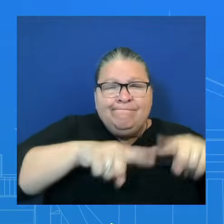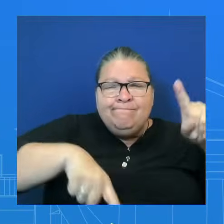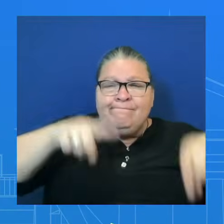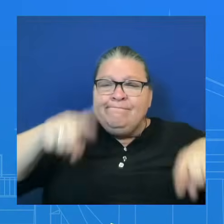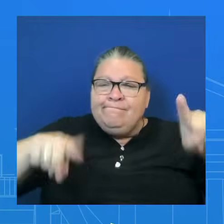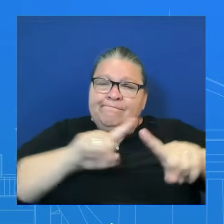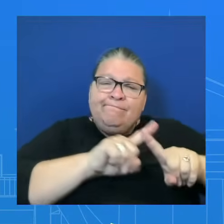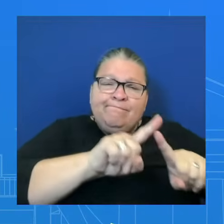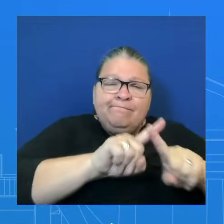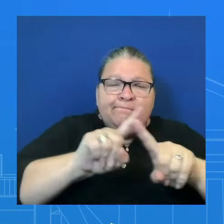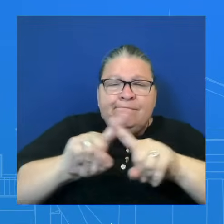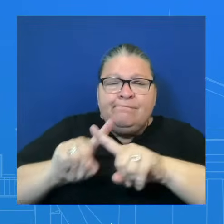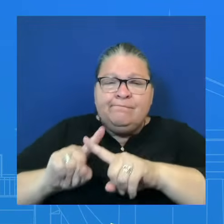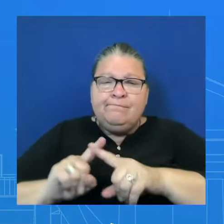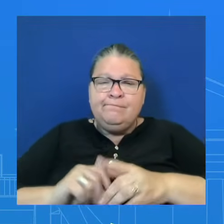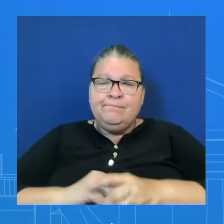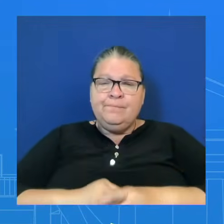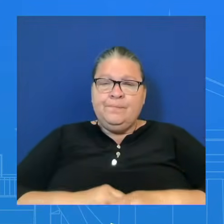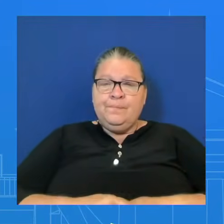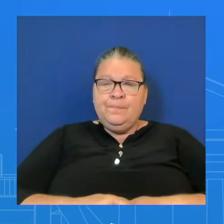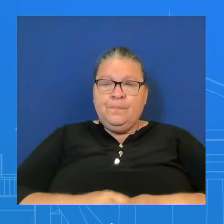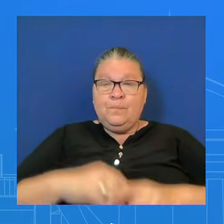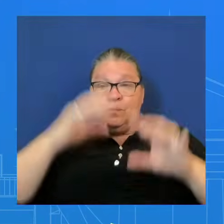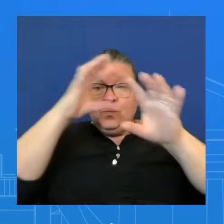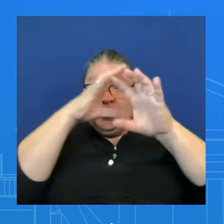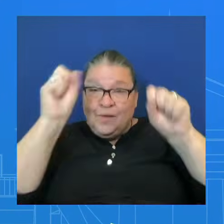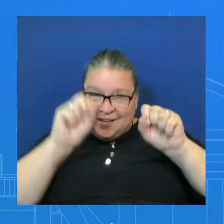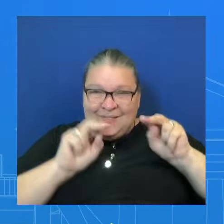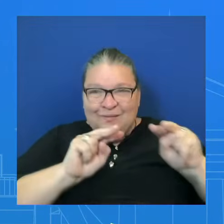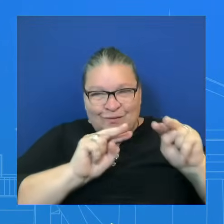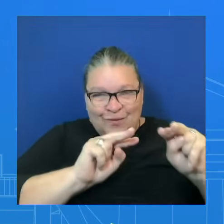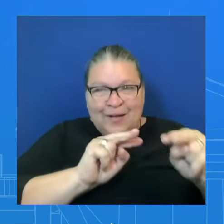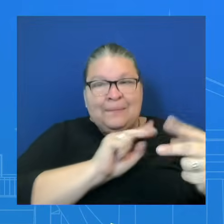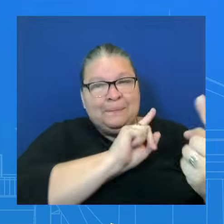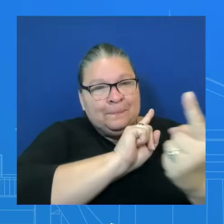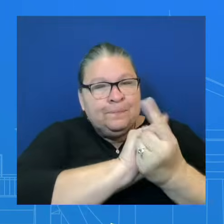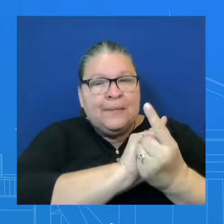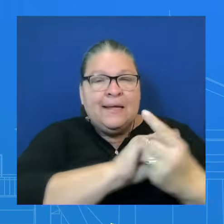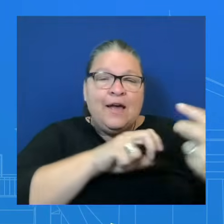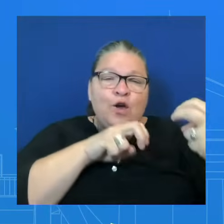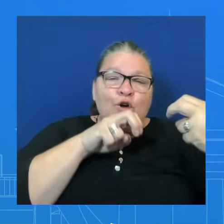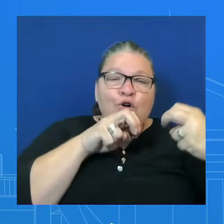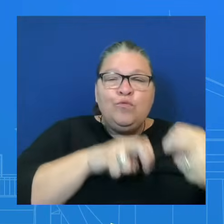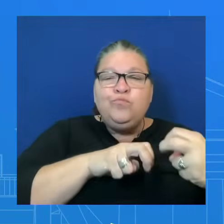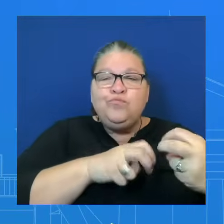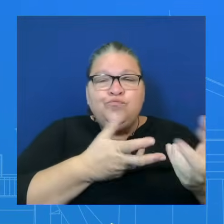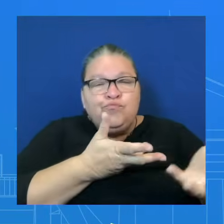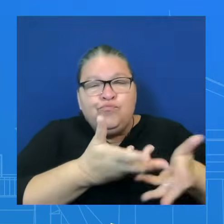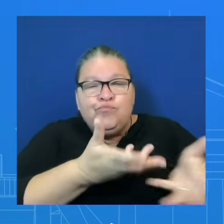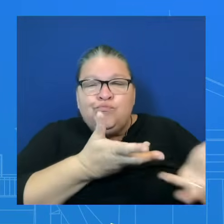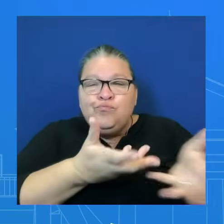Prime Minister Modi here to talk about all those issues and to advance and deepen that partnership and that friendship. The Press: And then, the follow is: